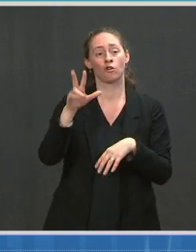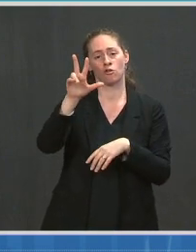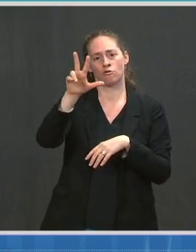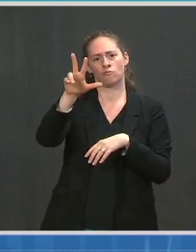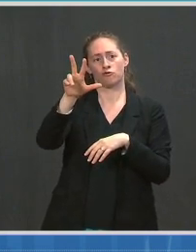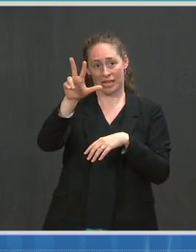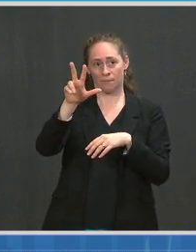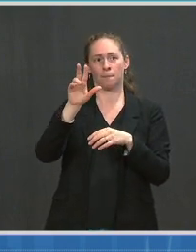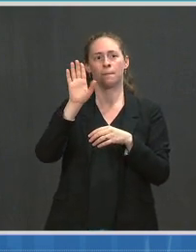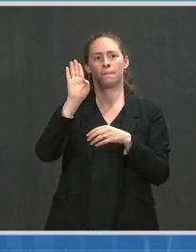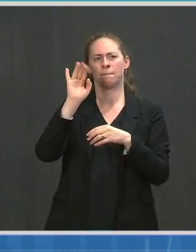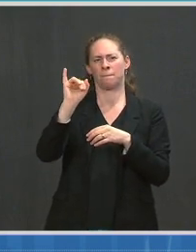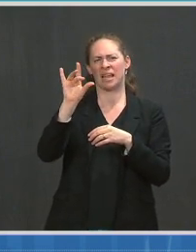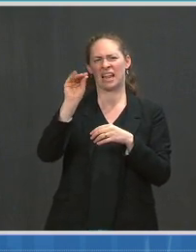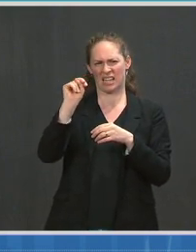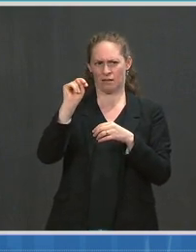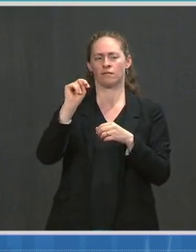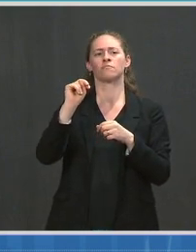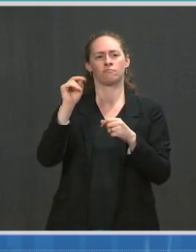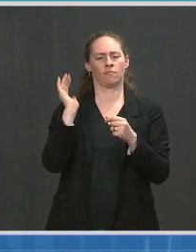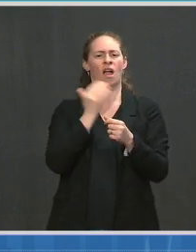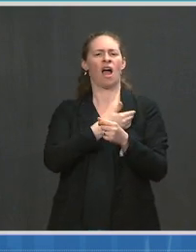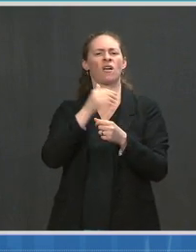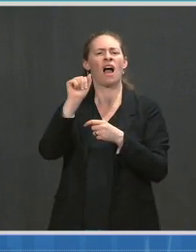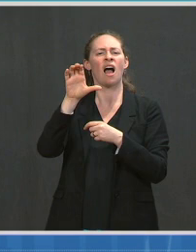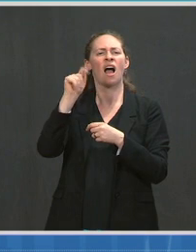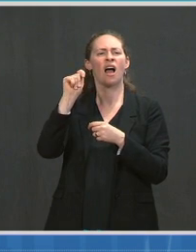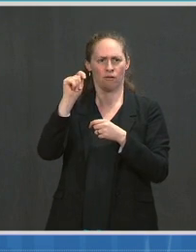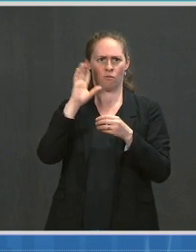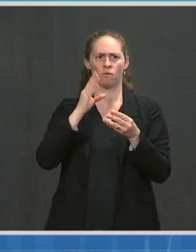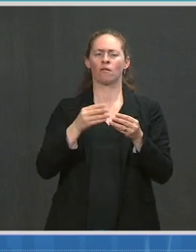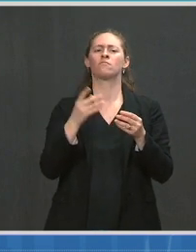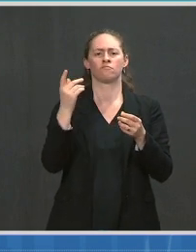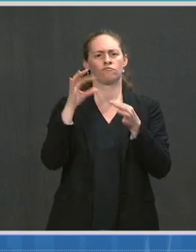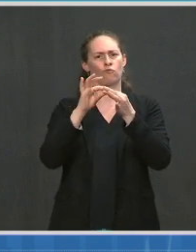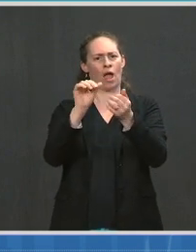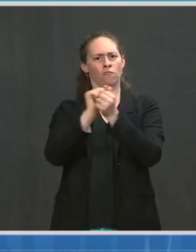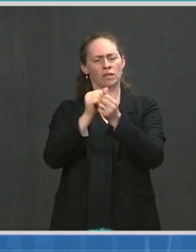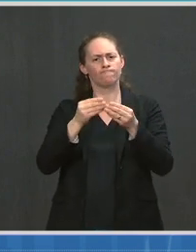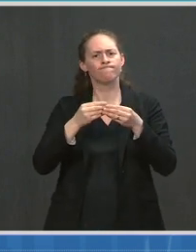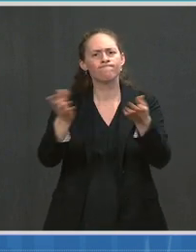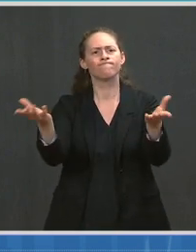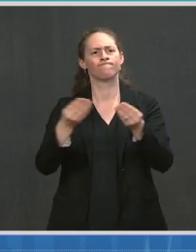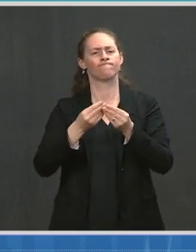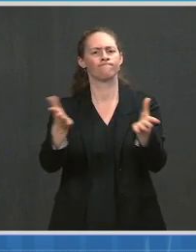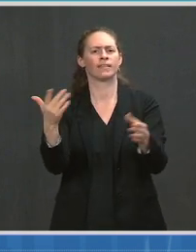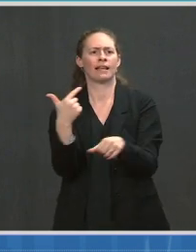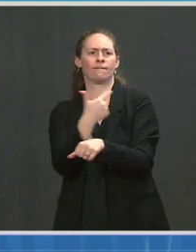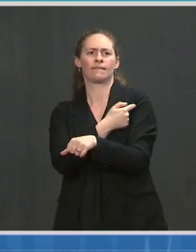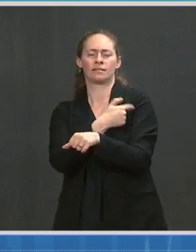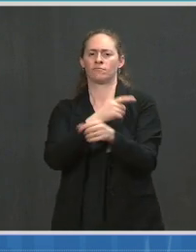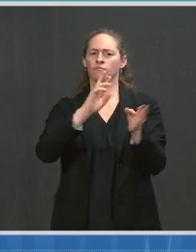to support broad-based vaccine distribution, access and administration efforts.